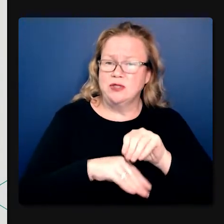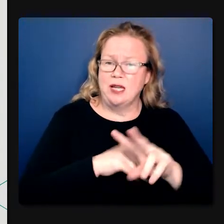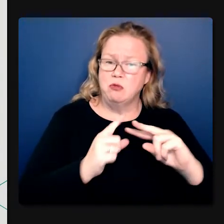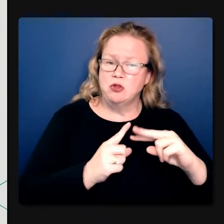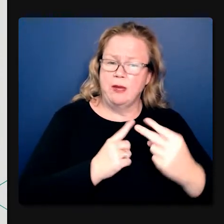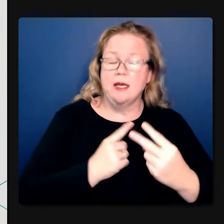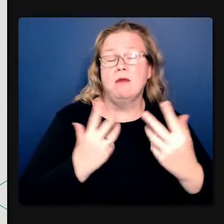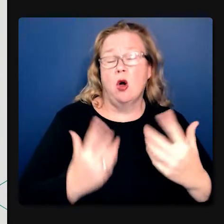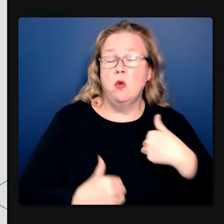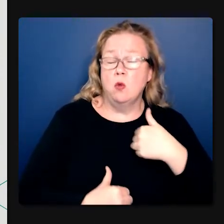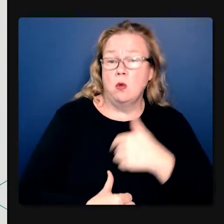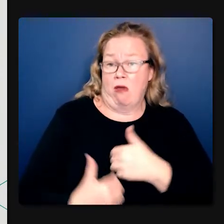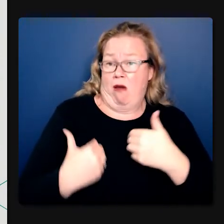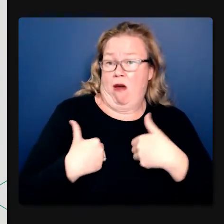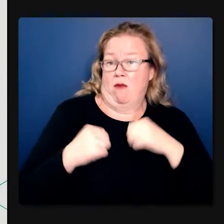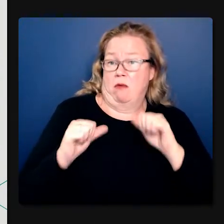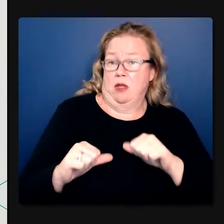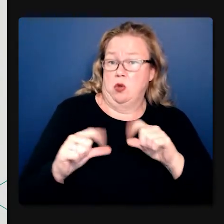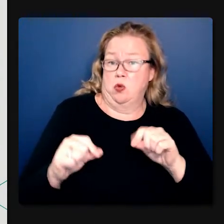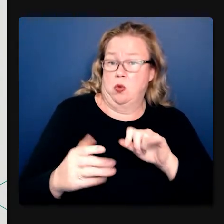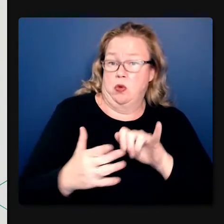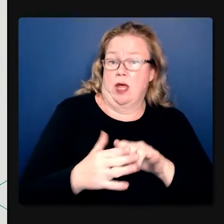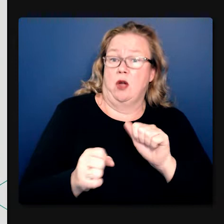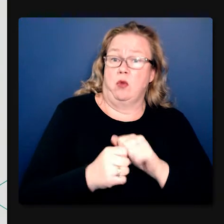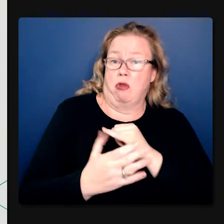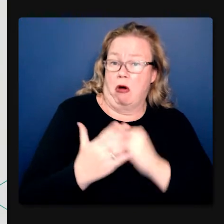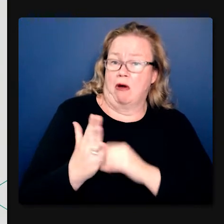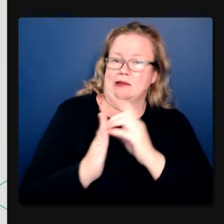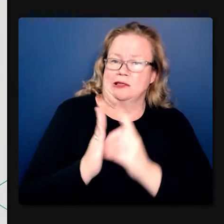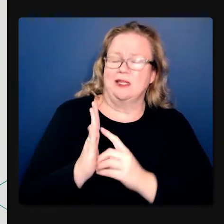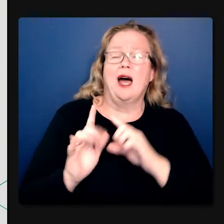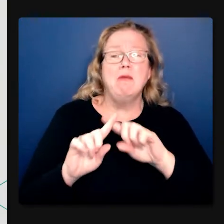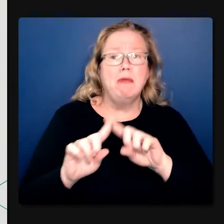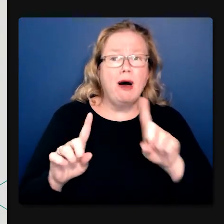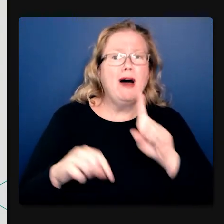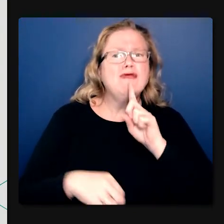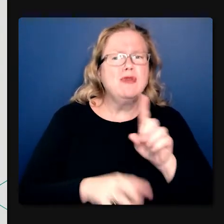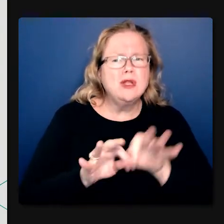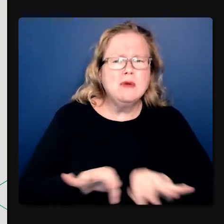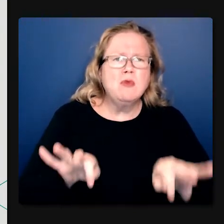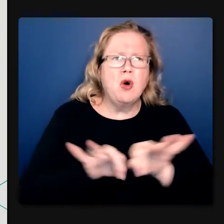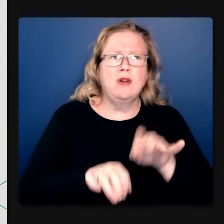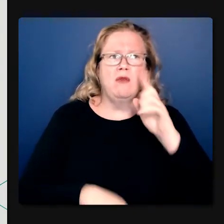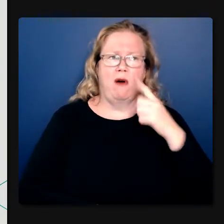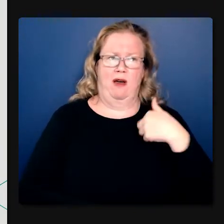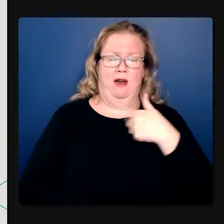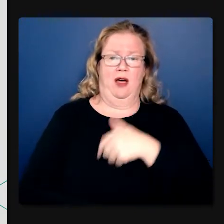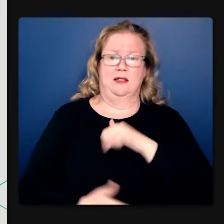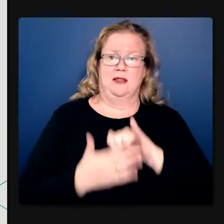we have the ability to do that with art and design. Ultimately, it's important to us that the support that we provide